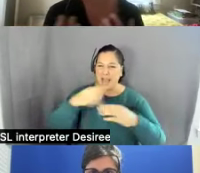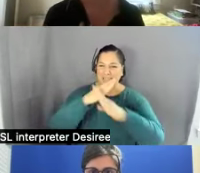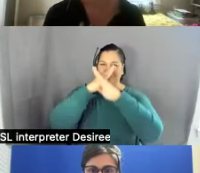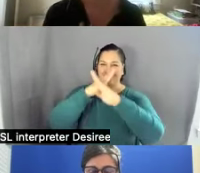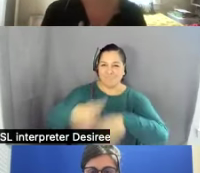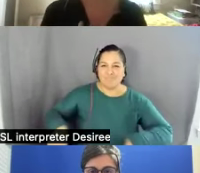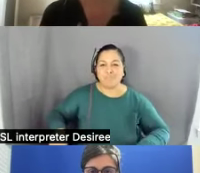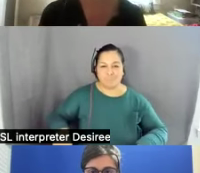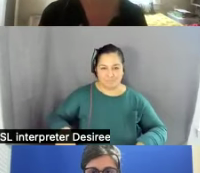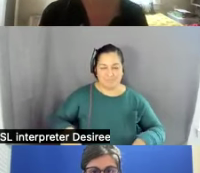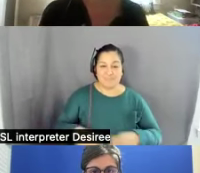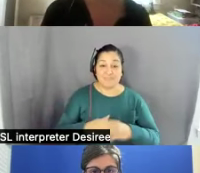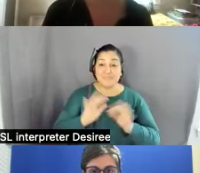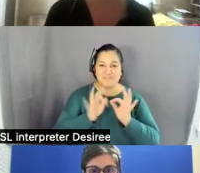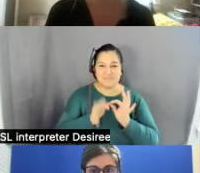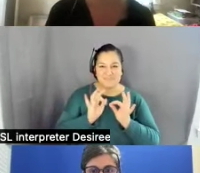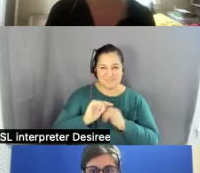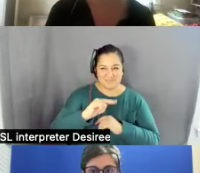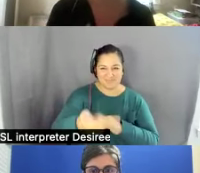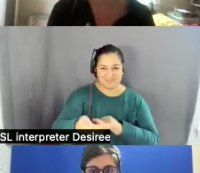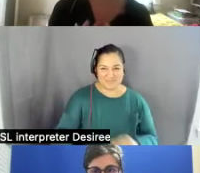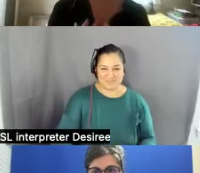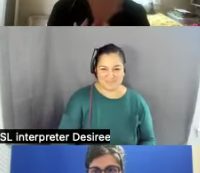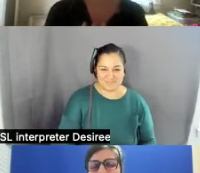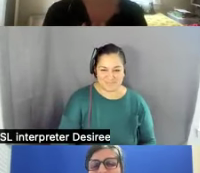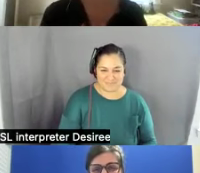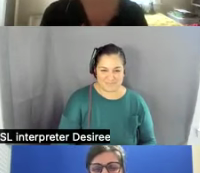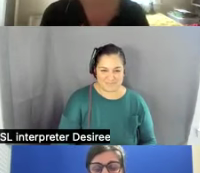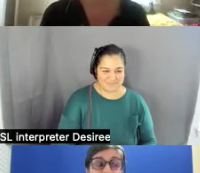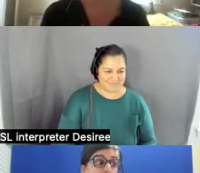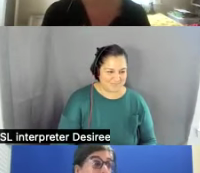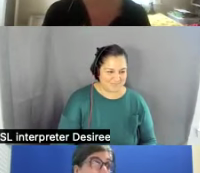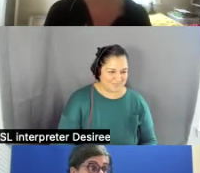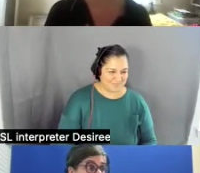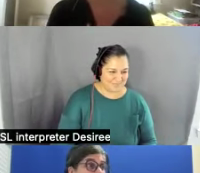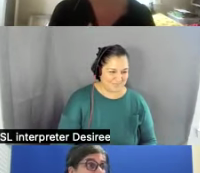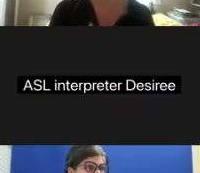And the one thing that I feel that I have some control over is to make it free